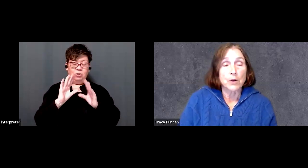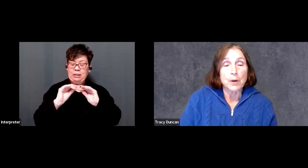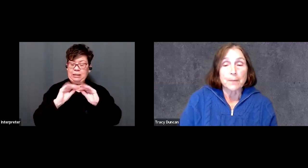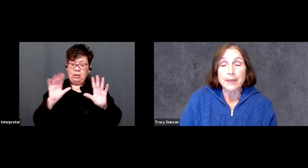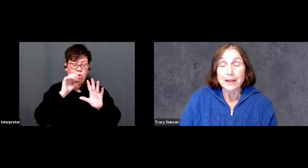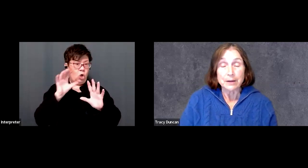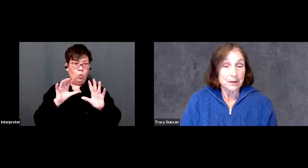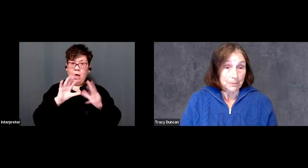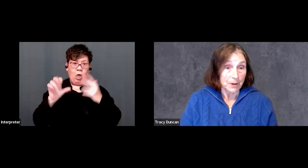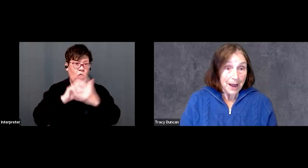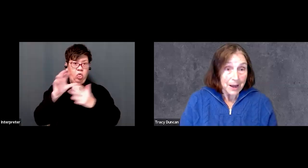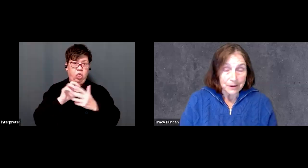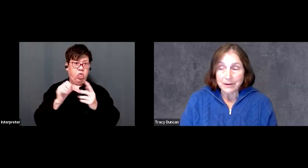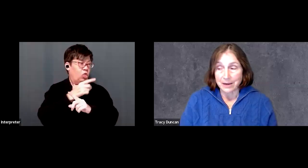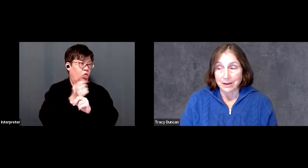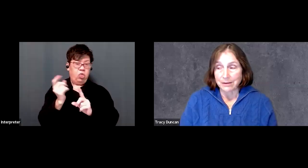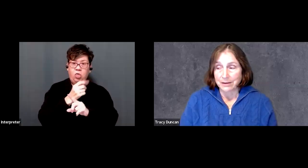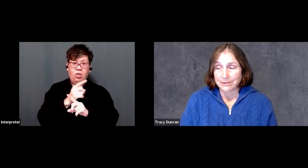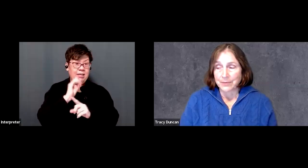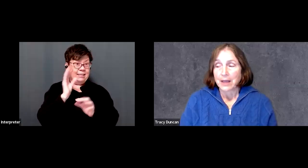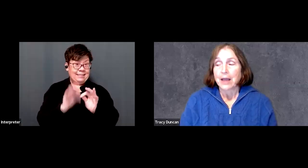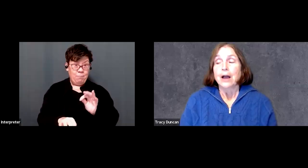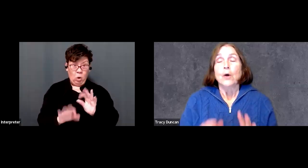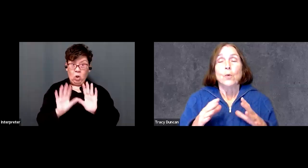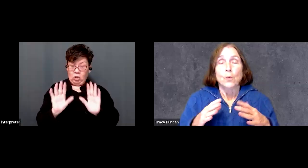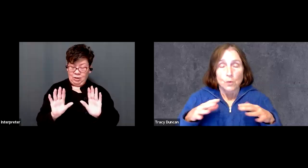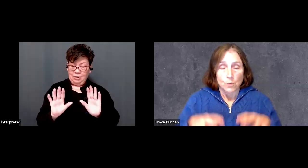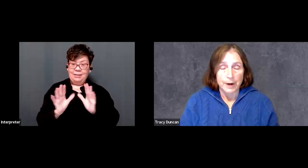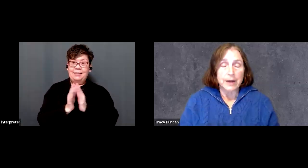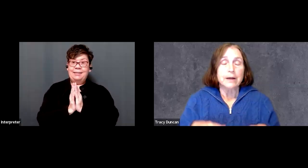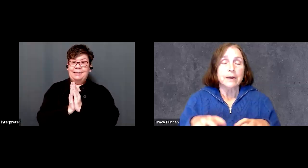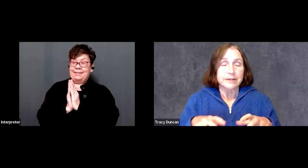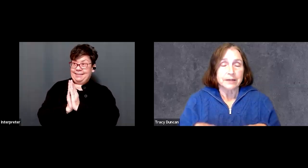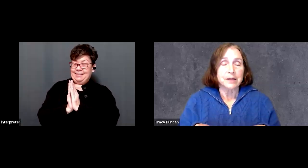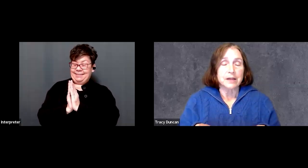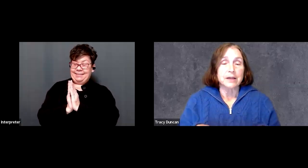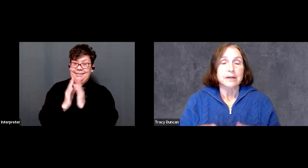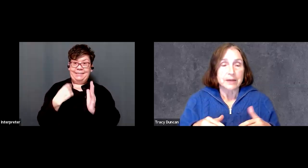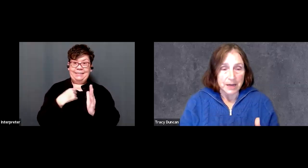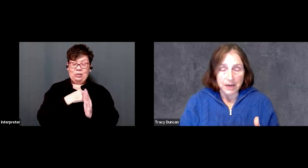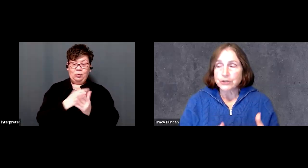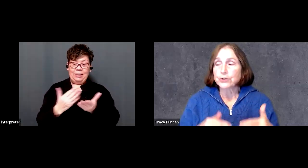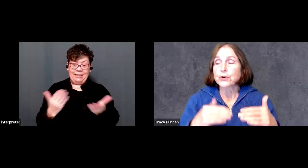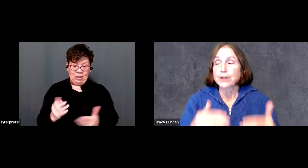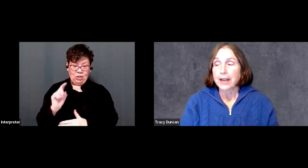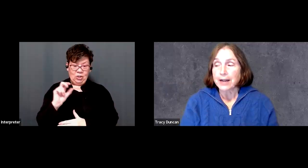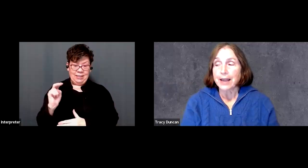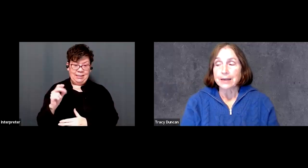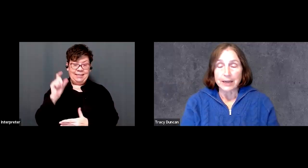So the simple ask is we and Tennessee need to create